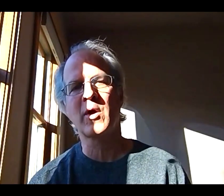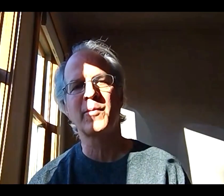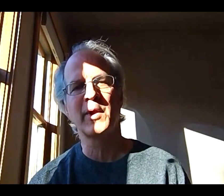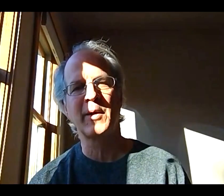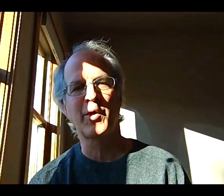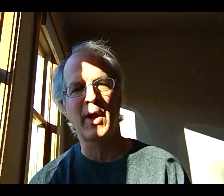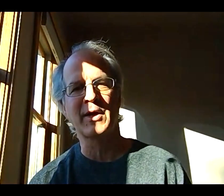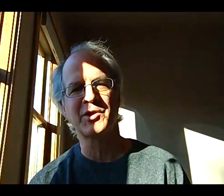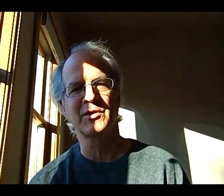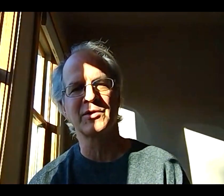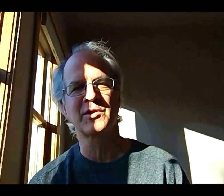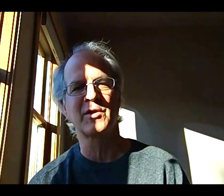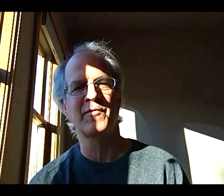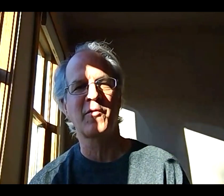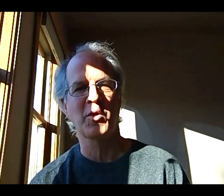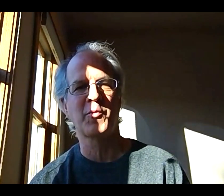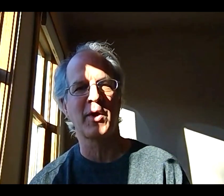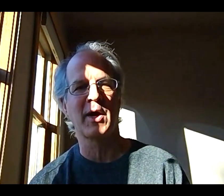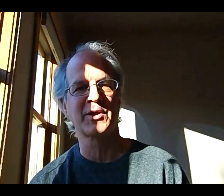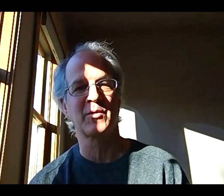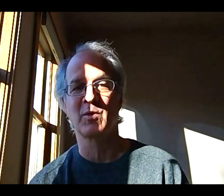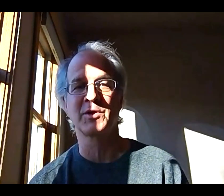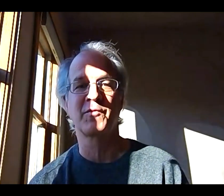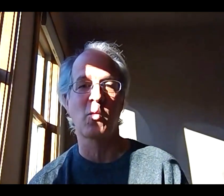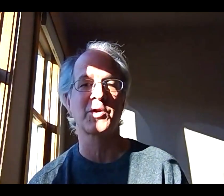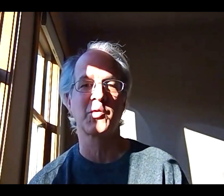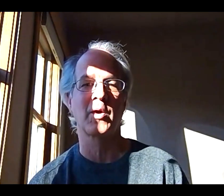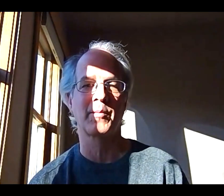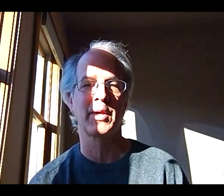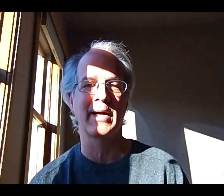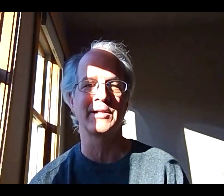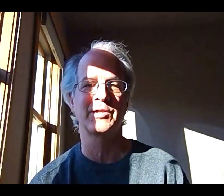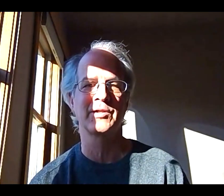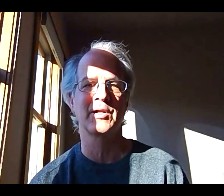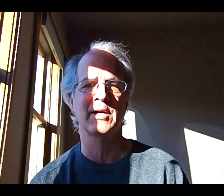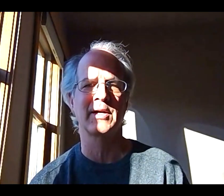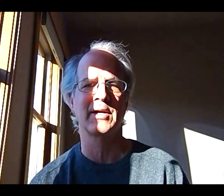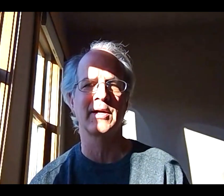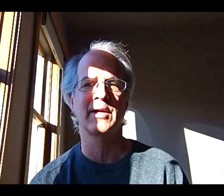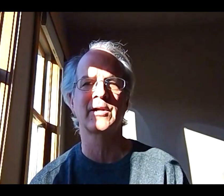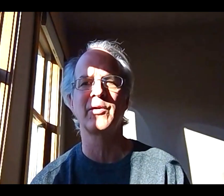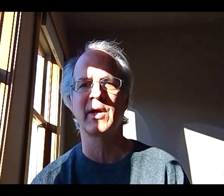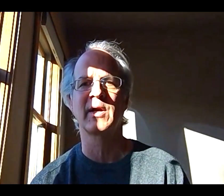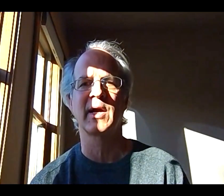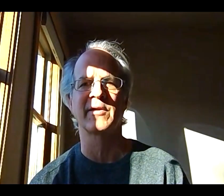complete productions, the fourth production was four short plays including 'The King of